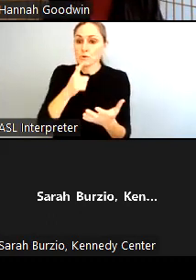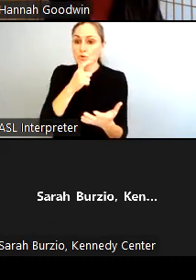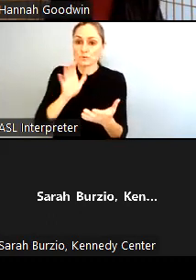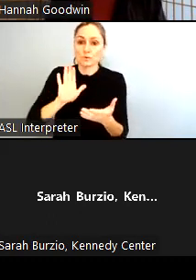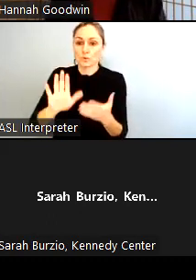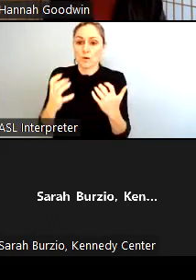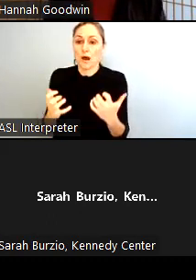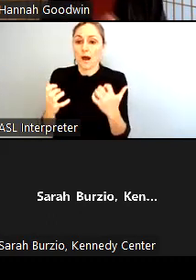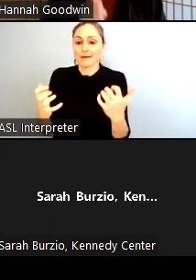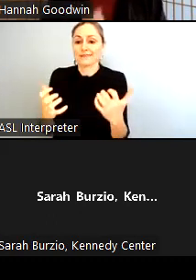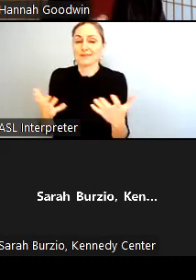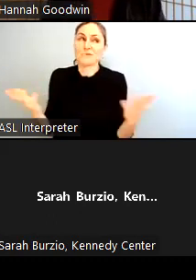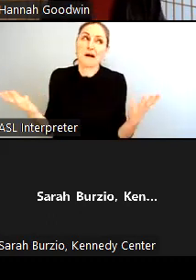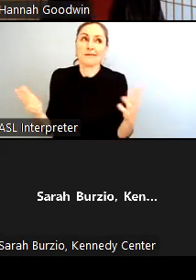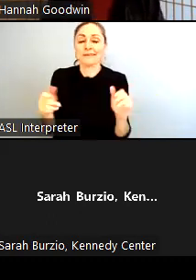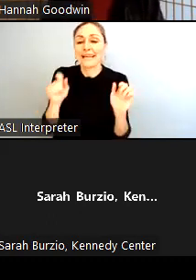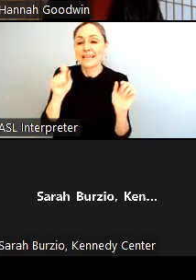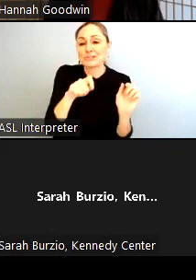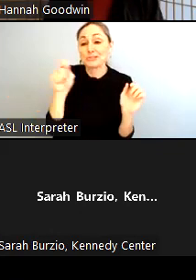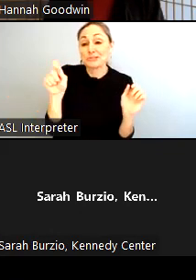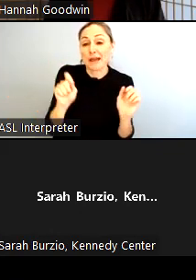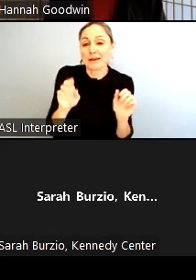or I should say, check boxes about who your audience is.